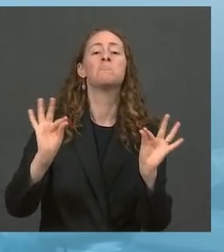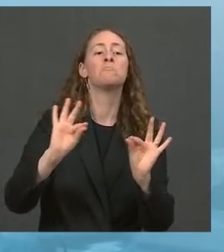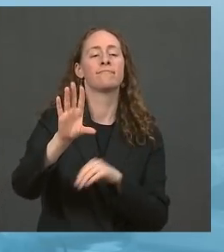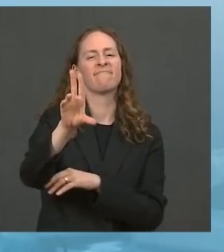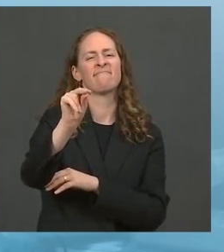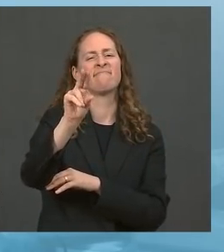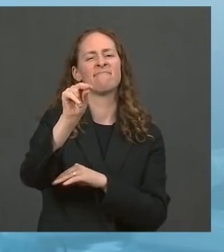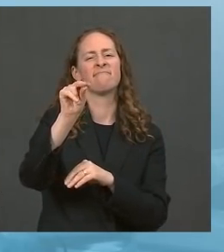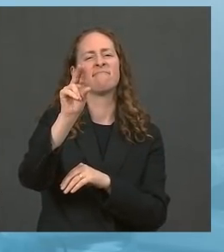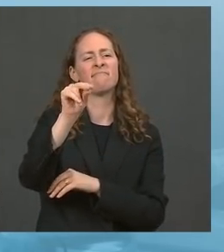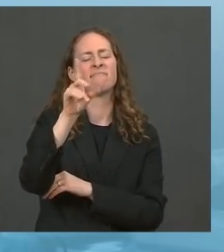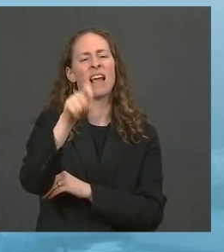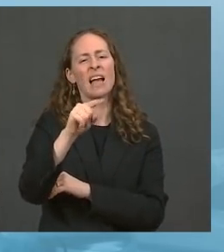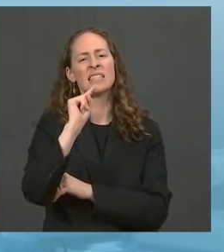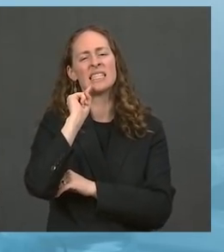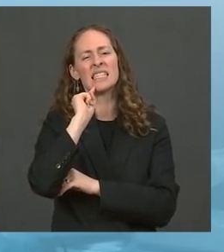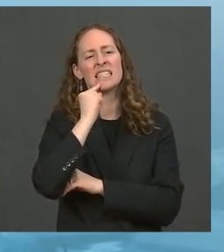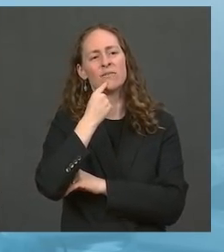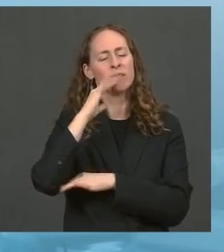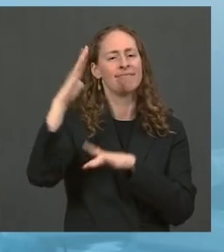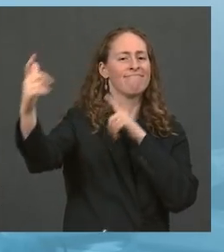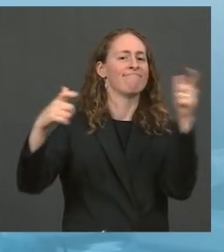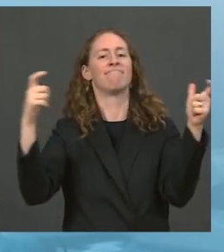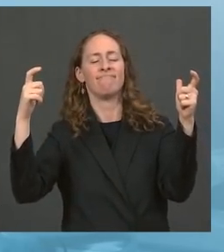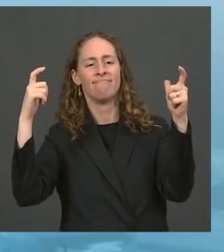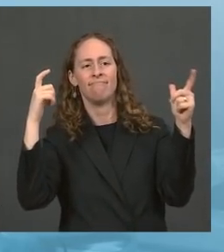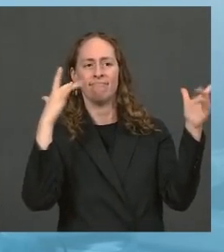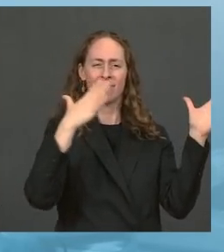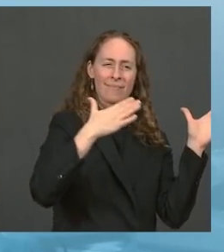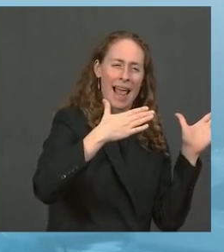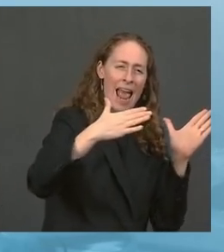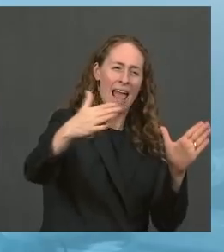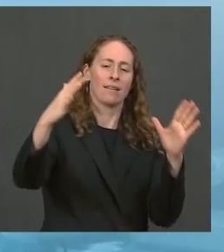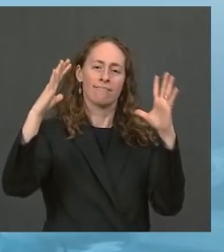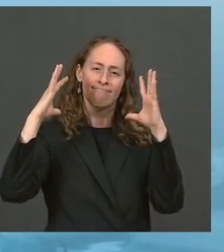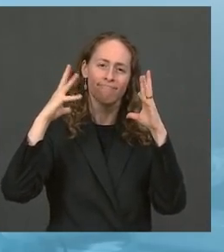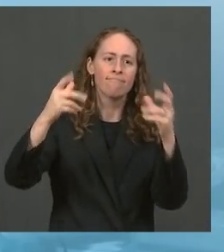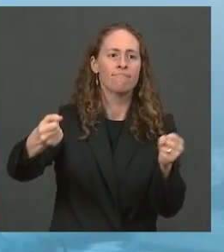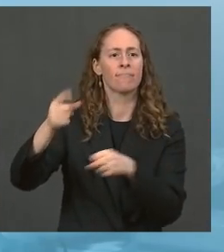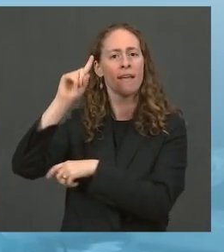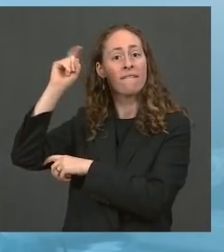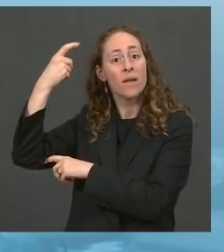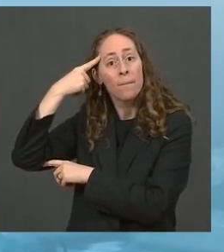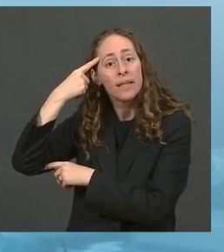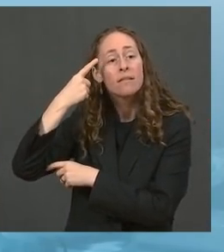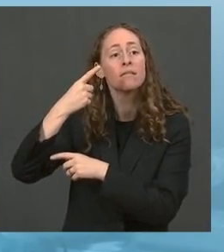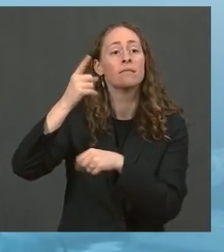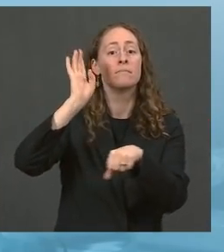And we need to do our part: governments, the private sector, civil society leaders, philanthropists.